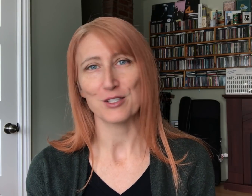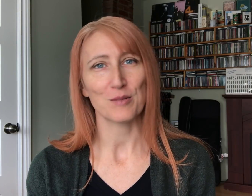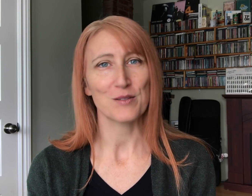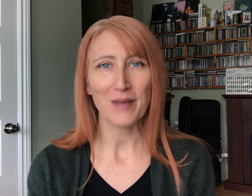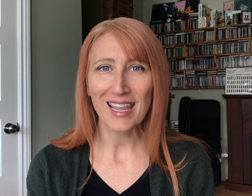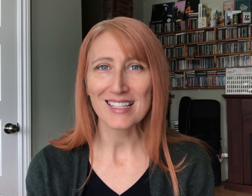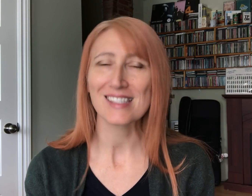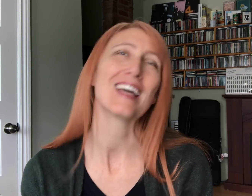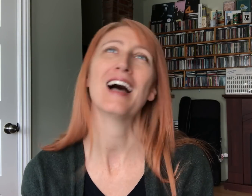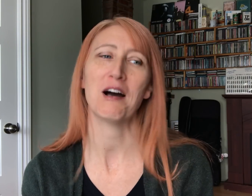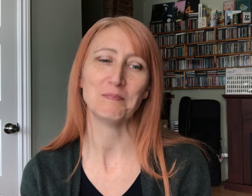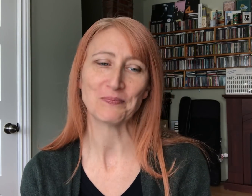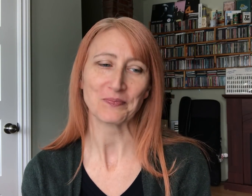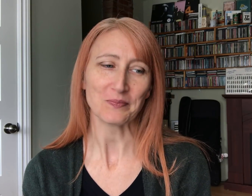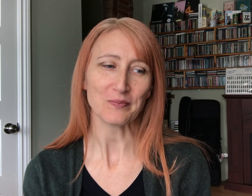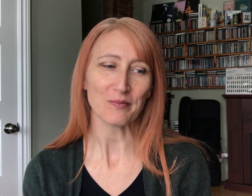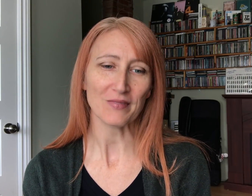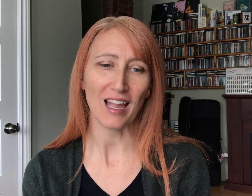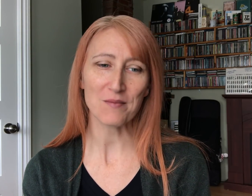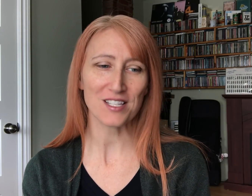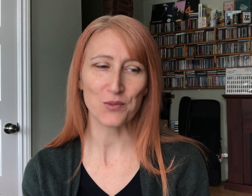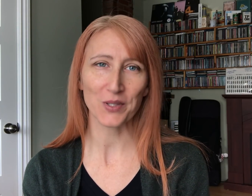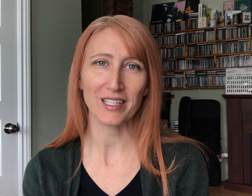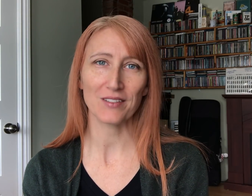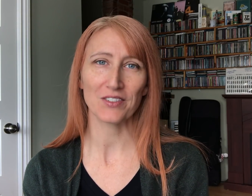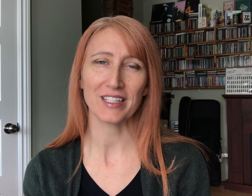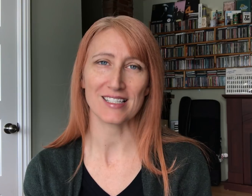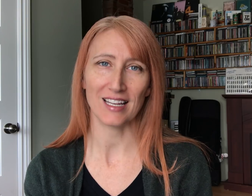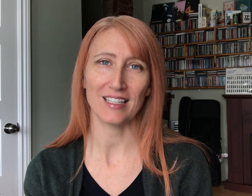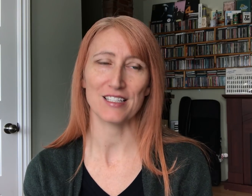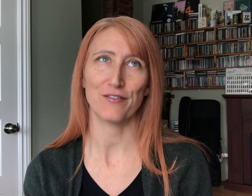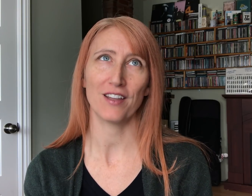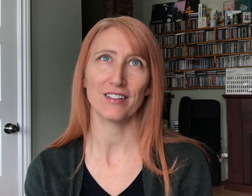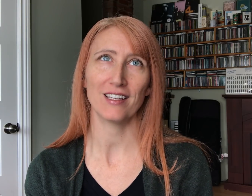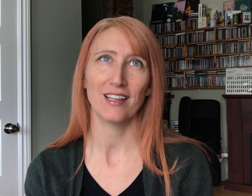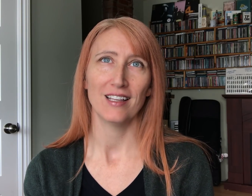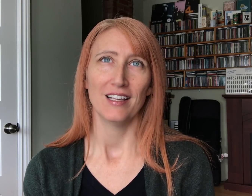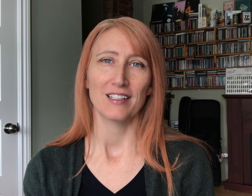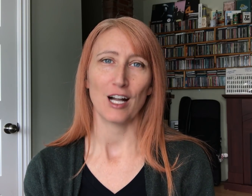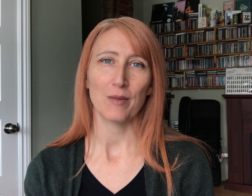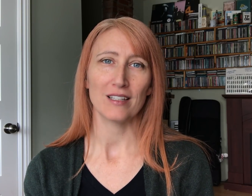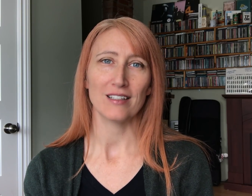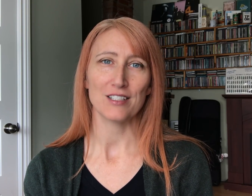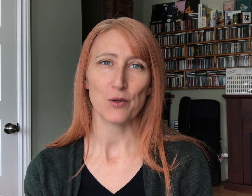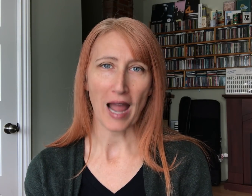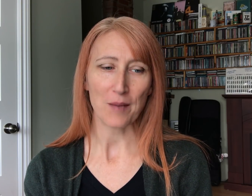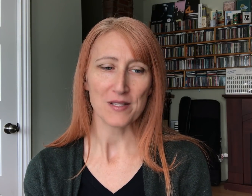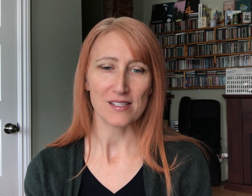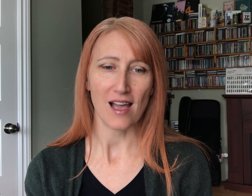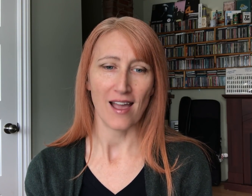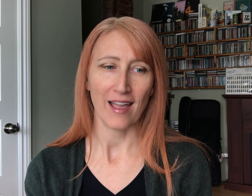YouTube space. I'm just really really excited it's finally coming to wraps and